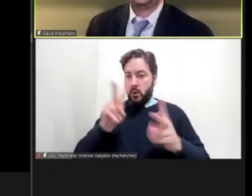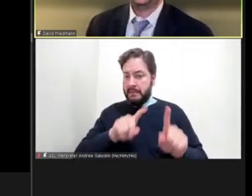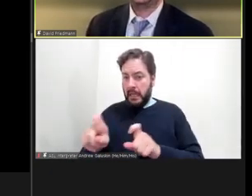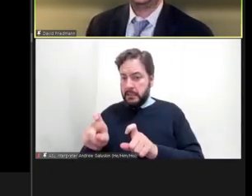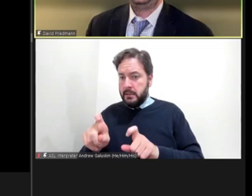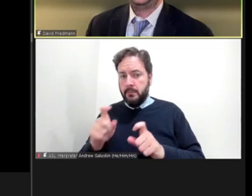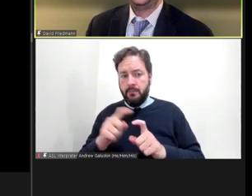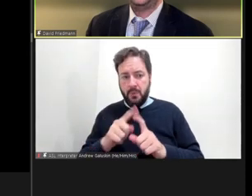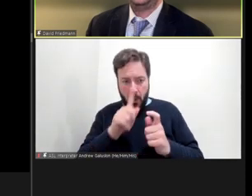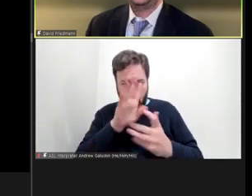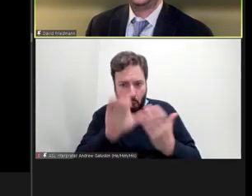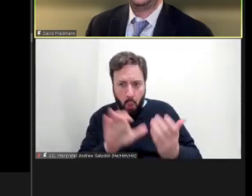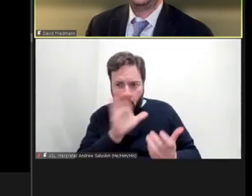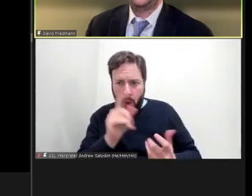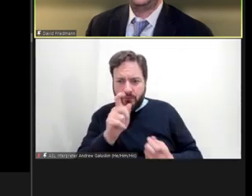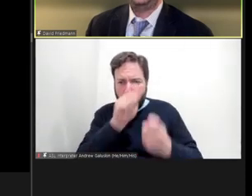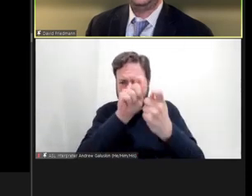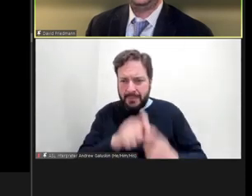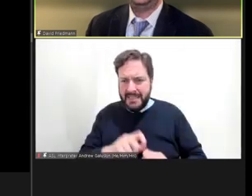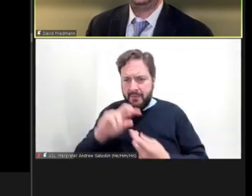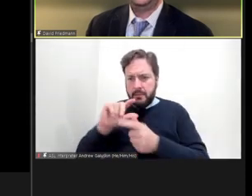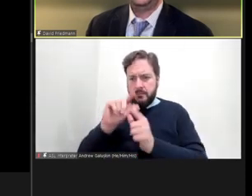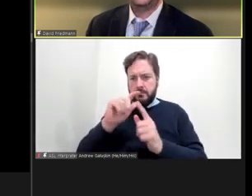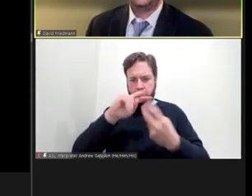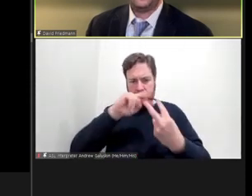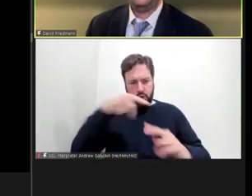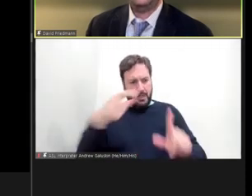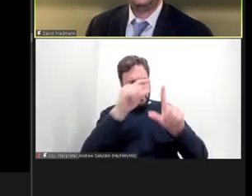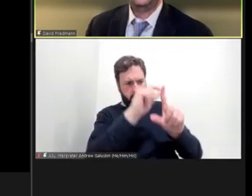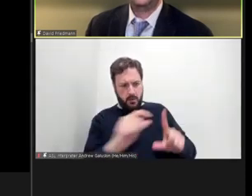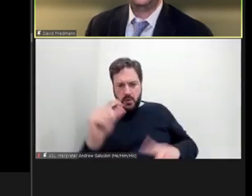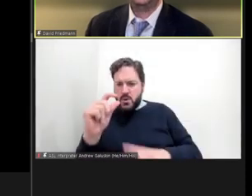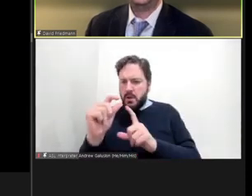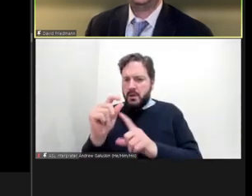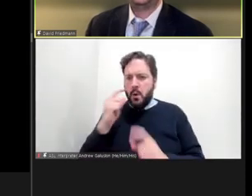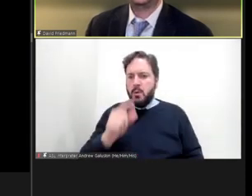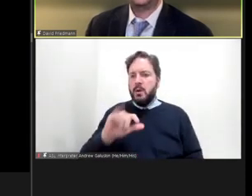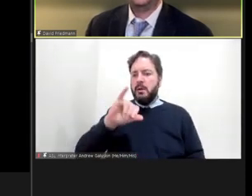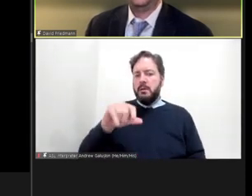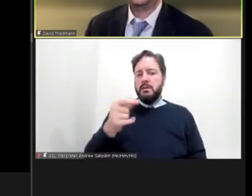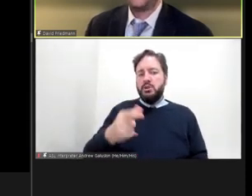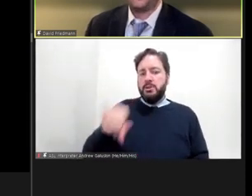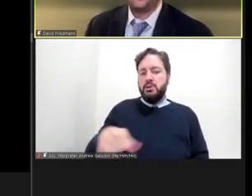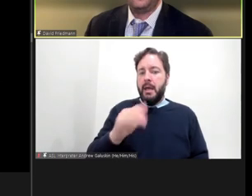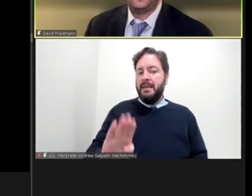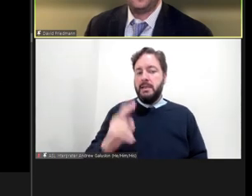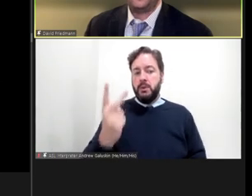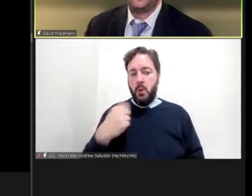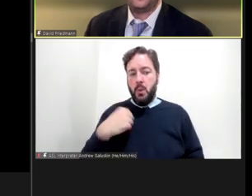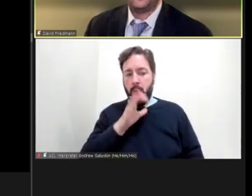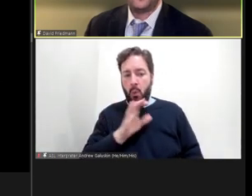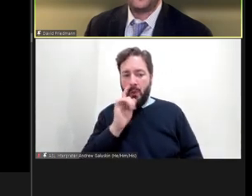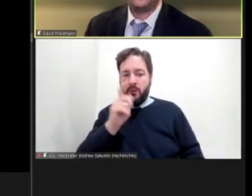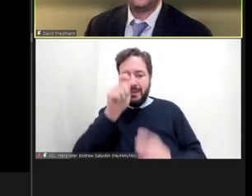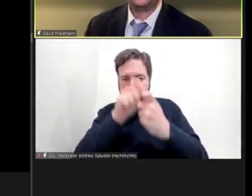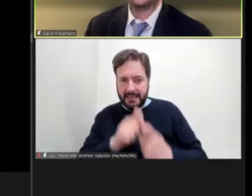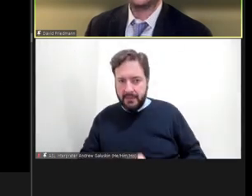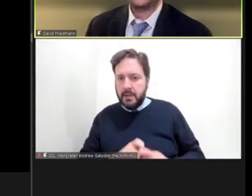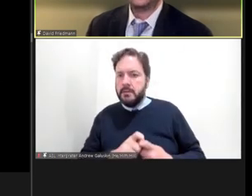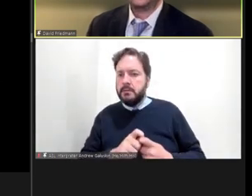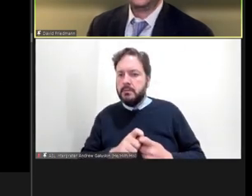target specific genes. GJB2 being so common, you might just look for mutations in GJB2.